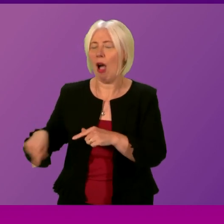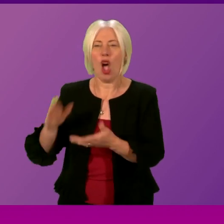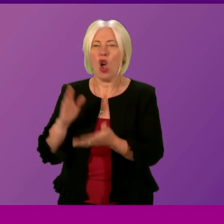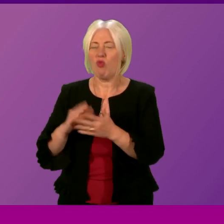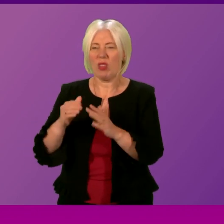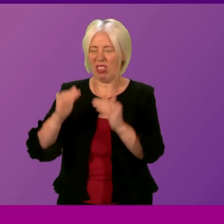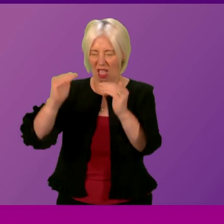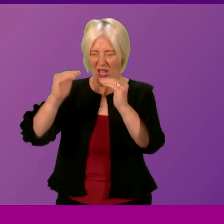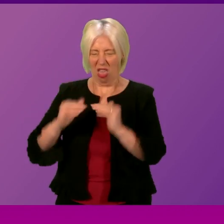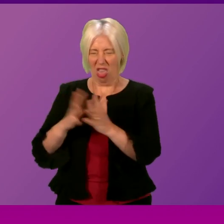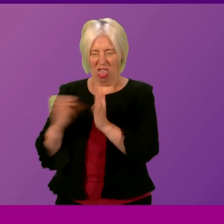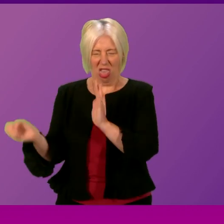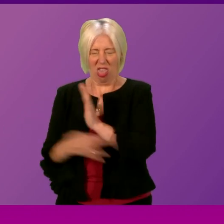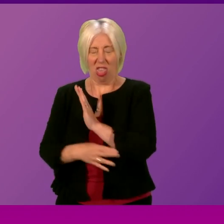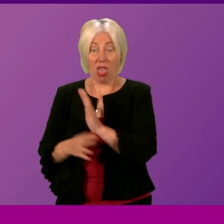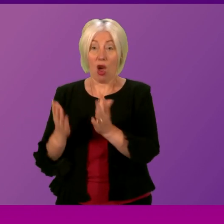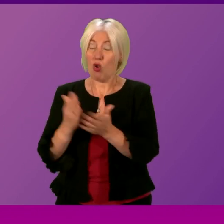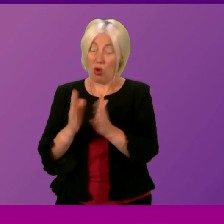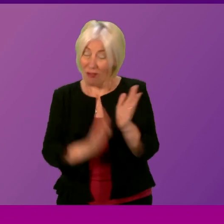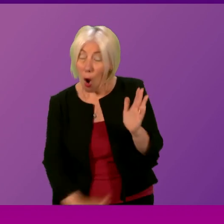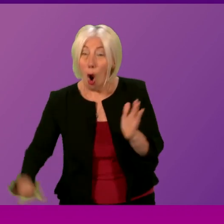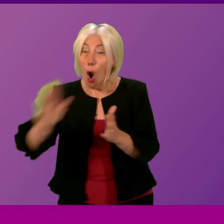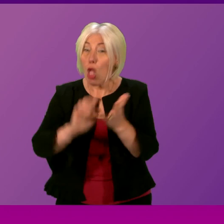not only for the UK but for Scotland, and Douglas Ross’s standing shoulder